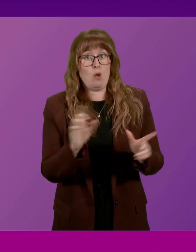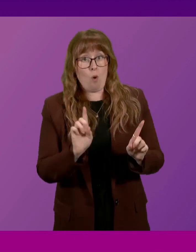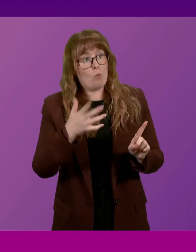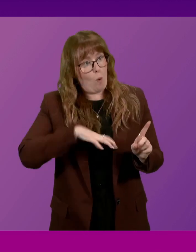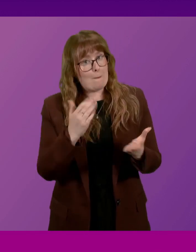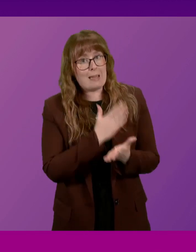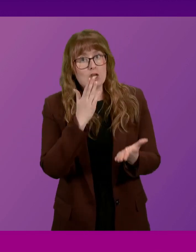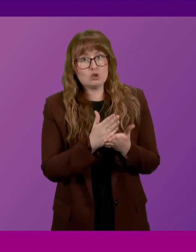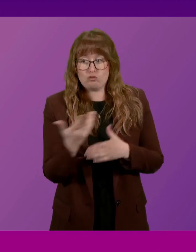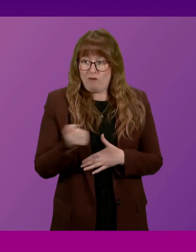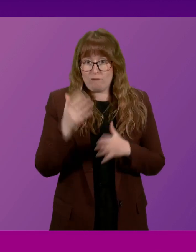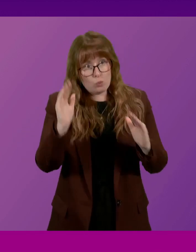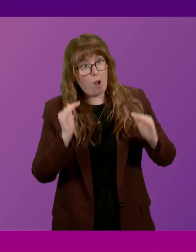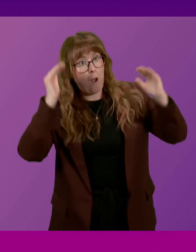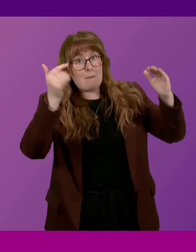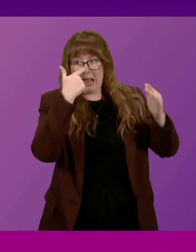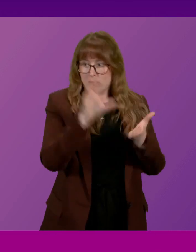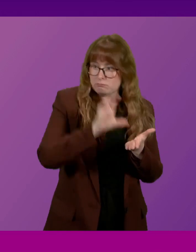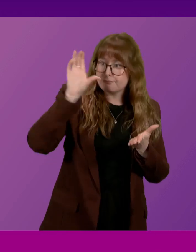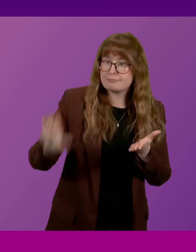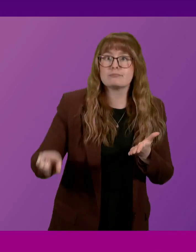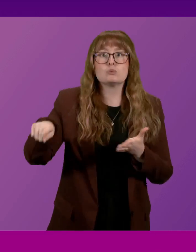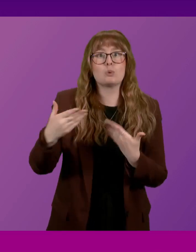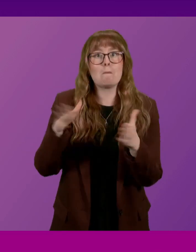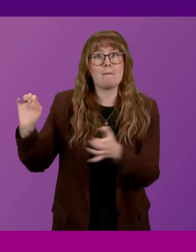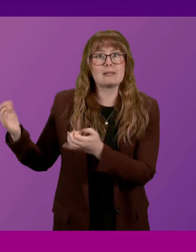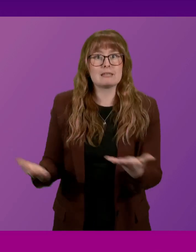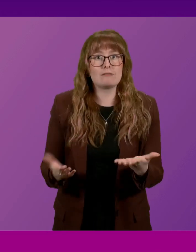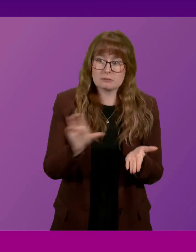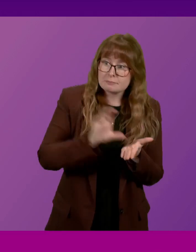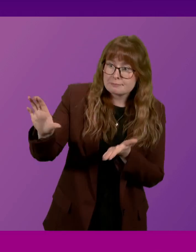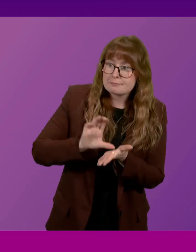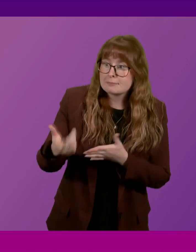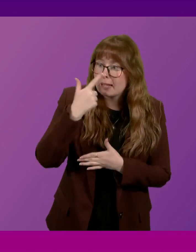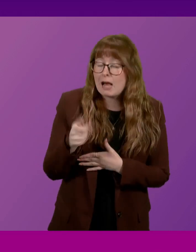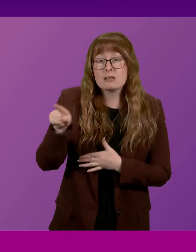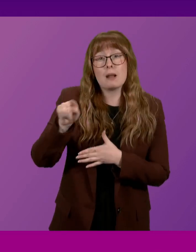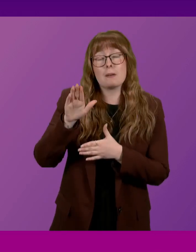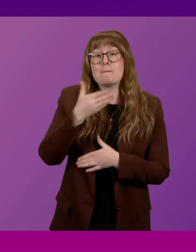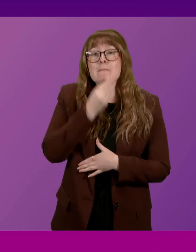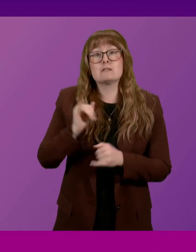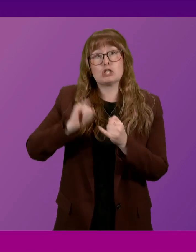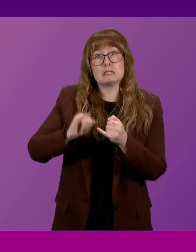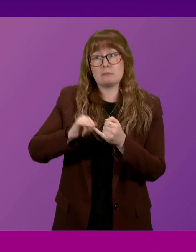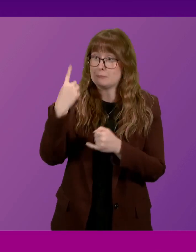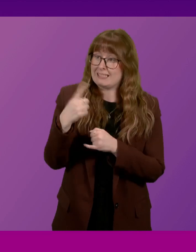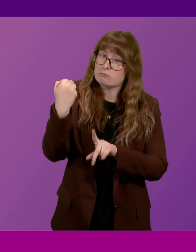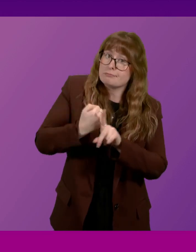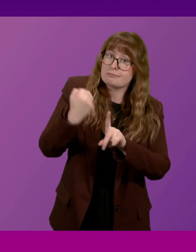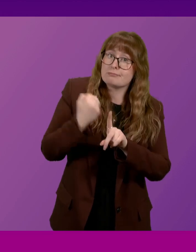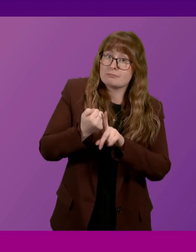the revenue to invest in our public services. The position that Mr Simpson’s party’s front-bench